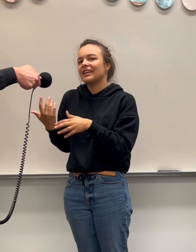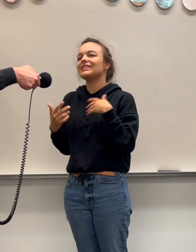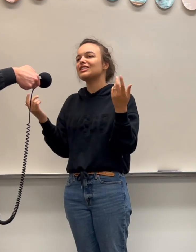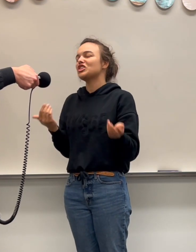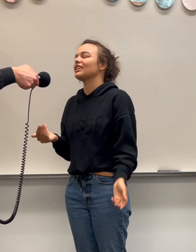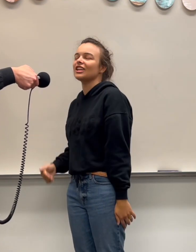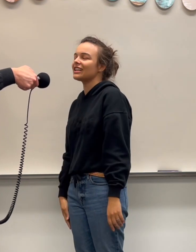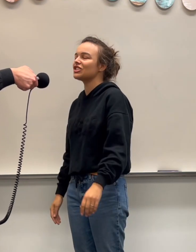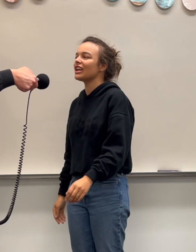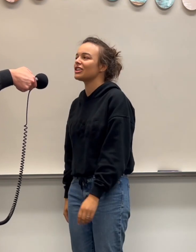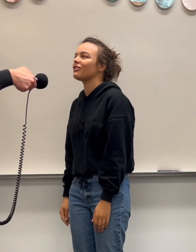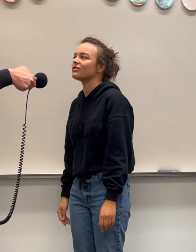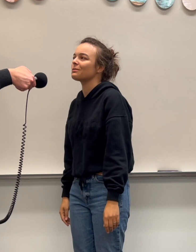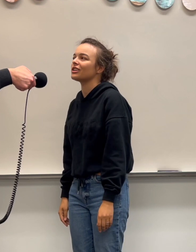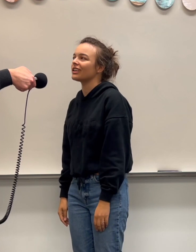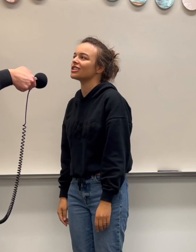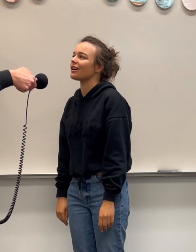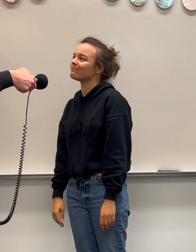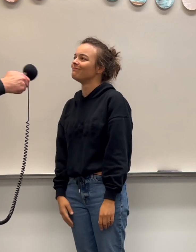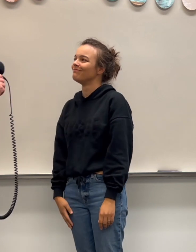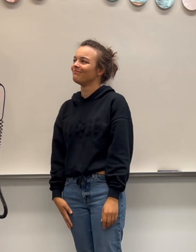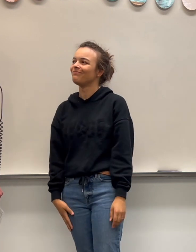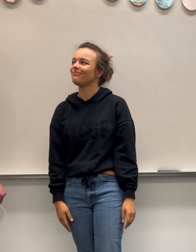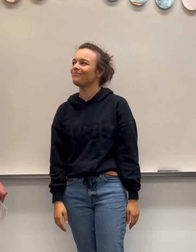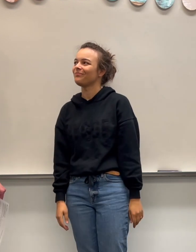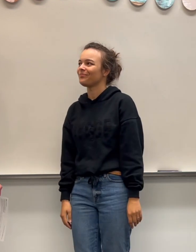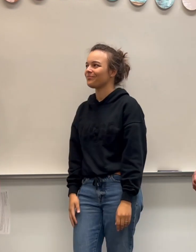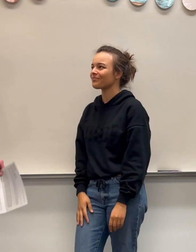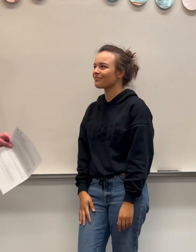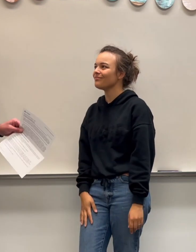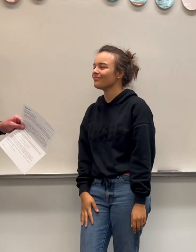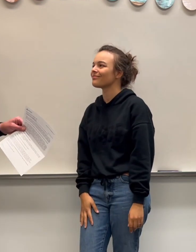it does change it does change and evolve similar to English yeah before we kick it over to Amy and